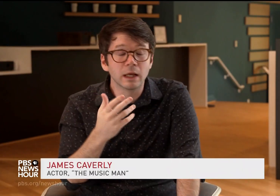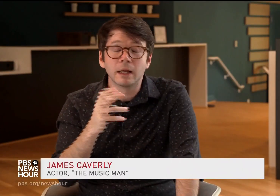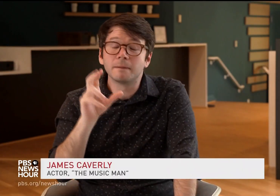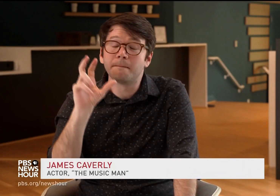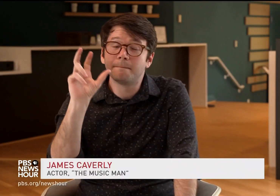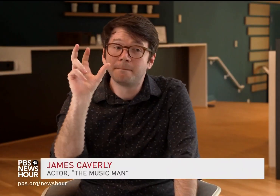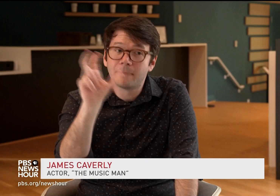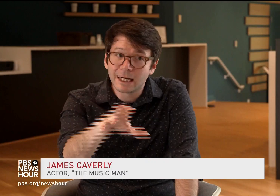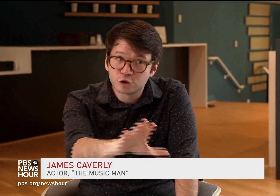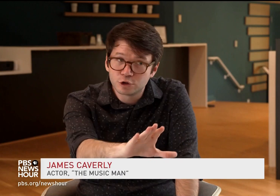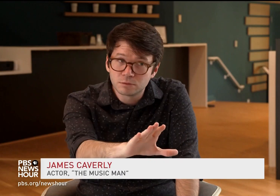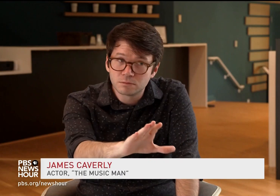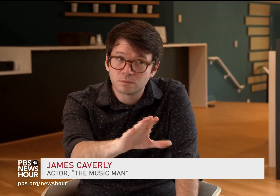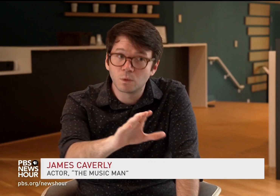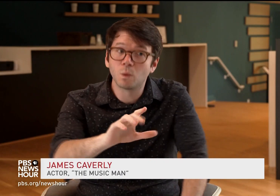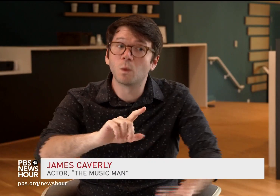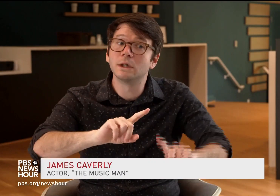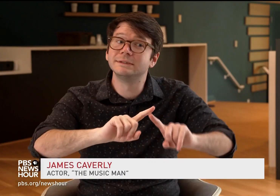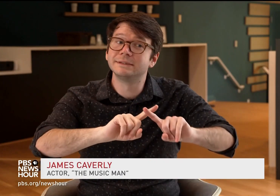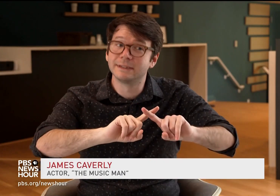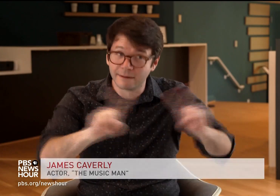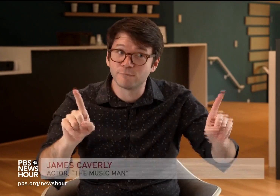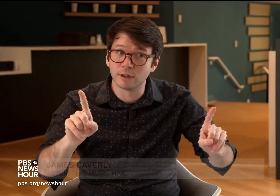But I would say that the pitch itself was different. Never mind pumping